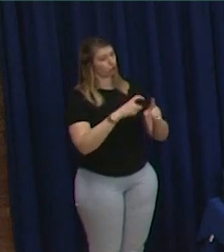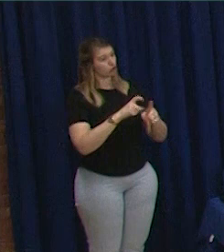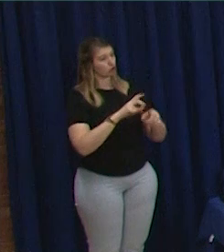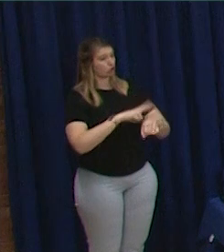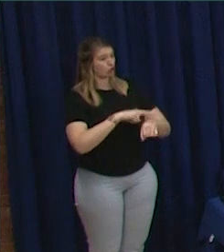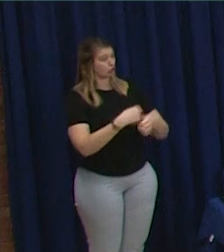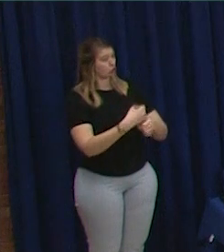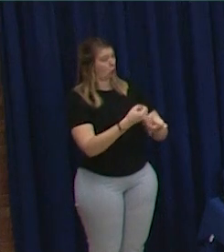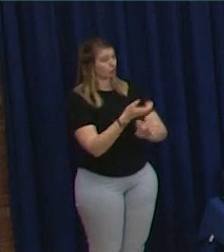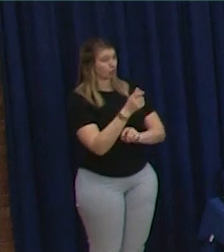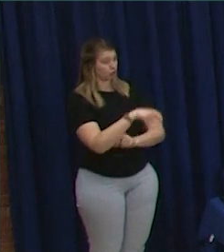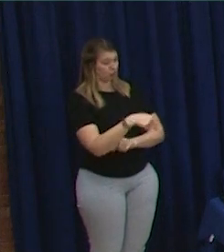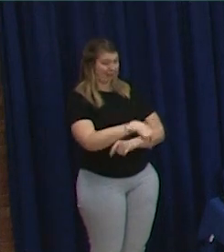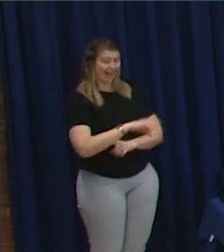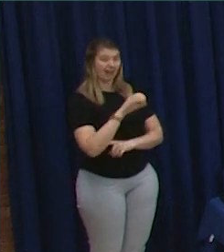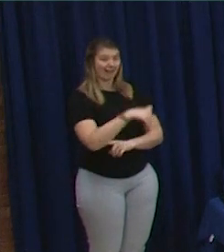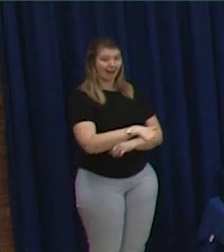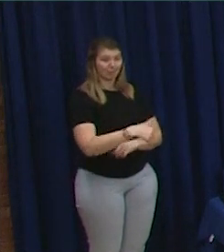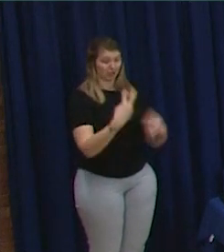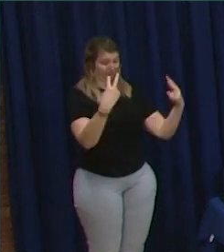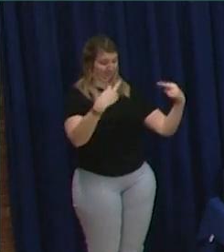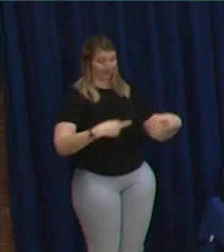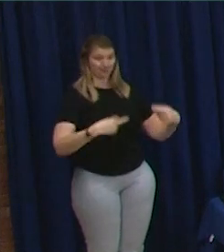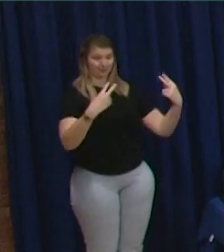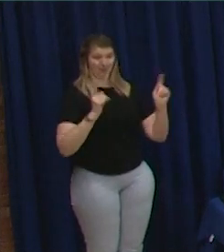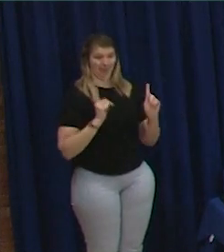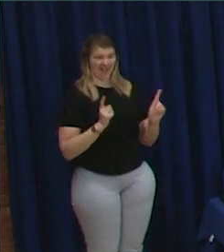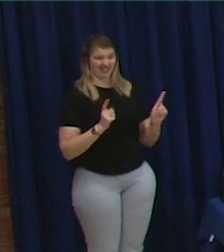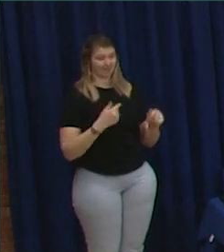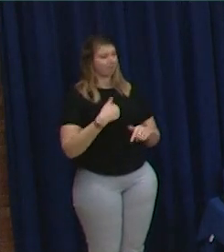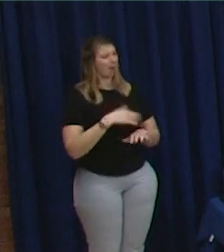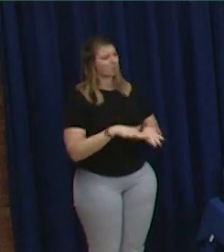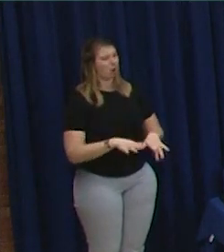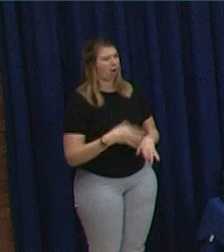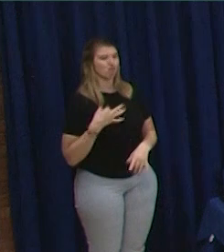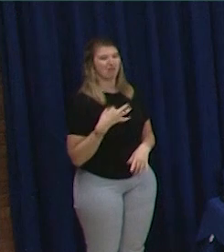representative because that's the joy about being ADHD right? We're all a little bit different and